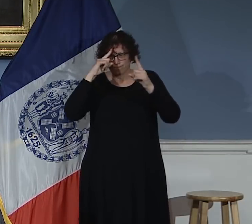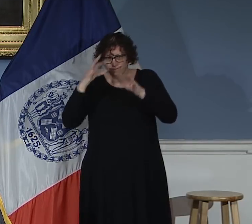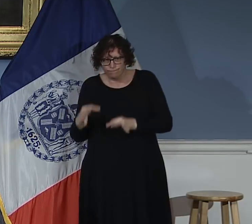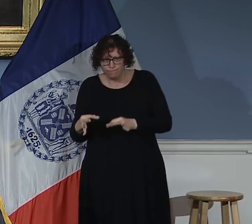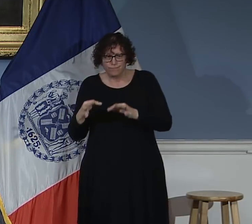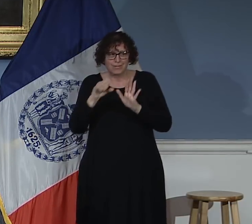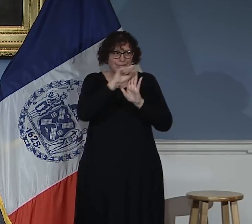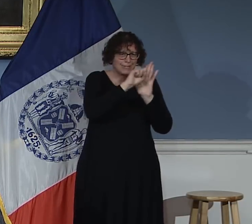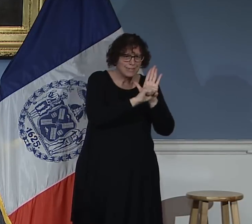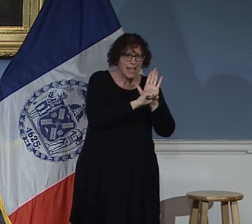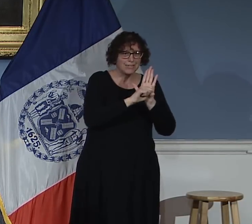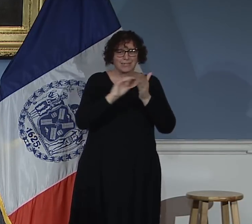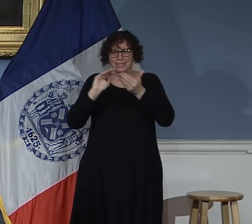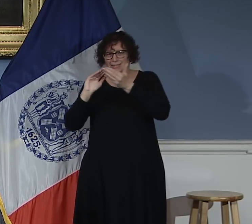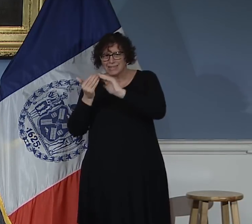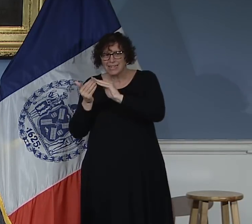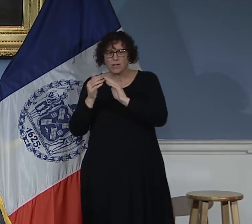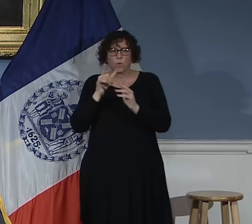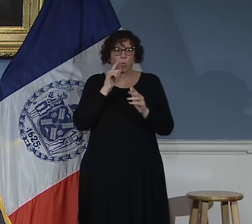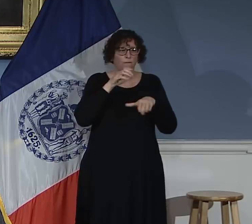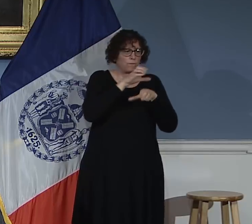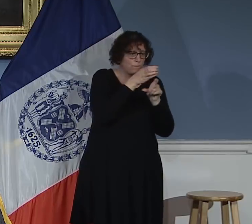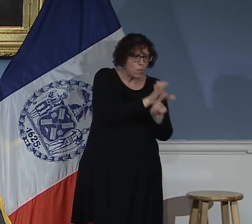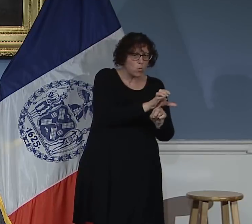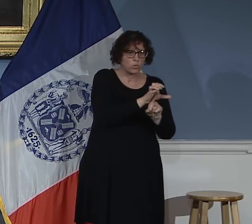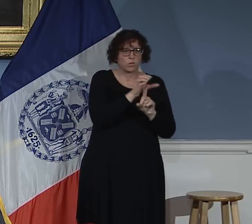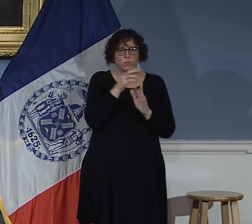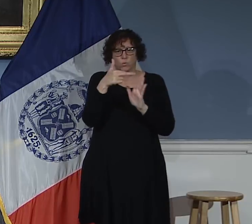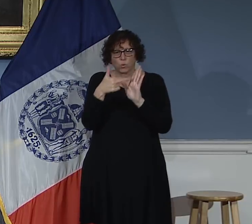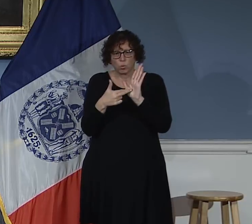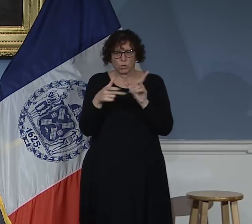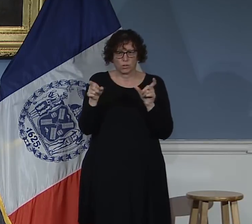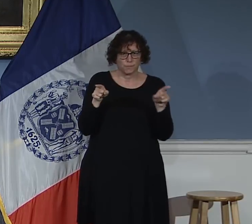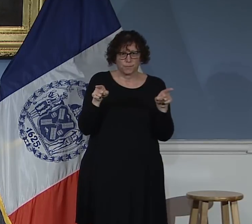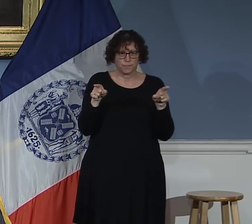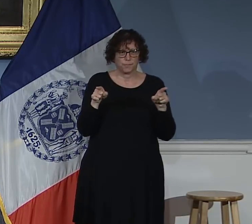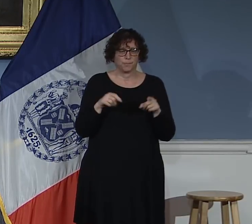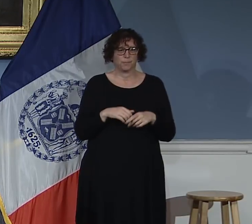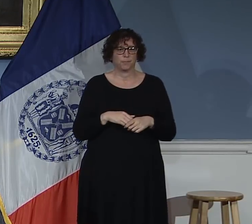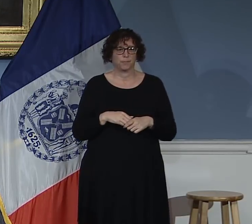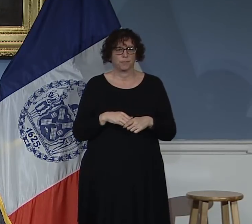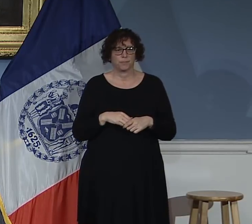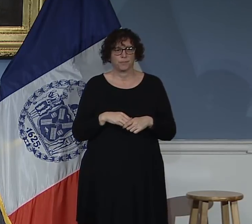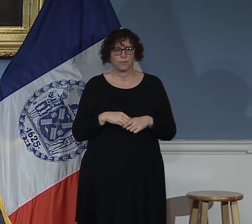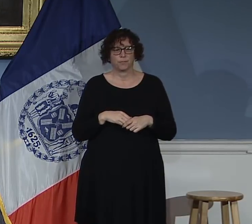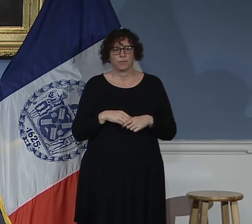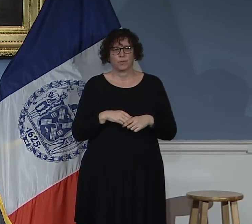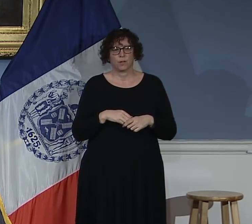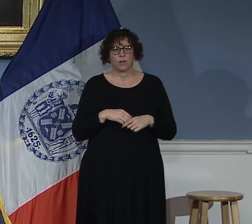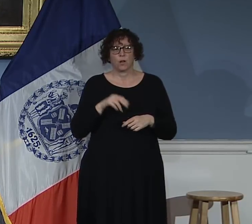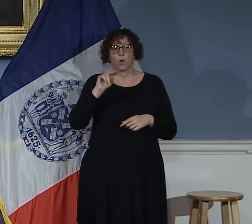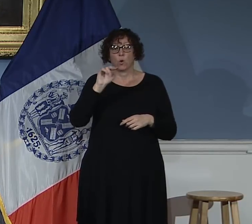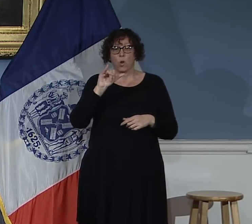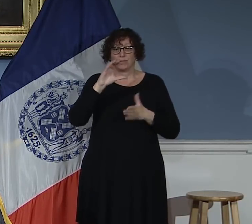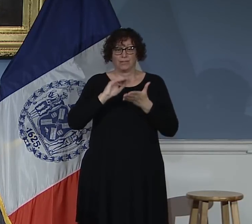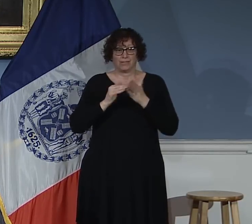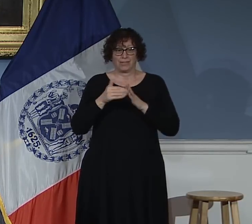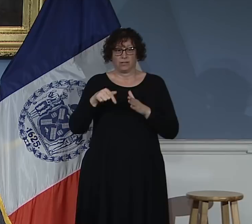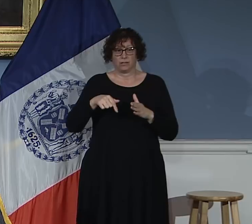STATE AND CITY CAN PLAY THEIR OWN DIFFERENT ROLES TO SUPPORT EACH OTHER ON ENORFCEENMT. WHT ANYPD IS DOING THINGS WE